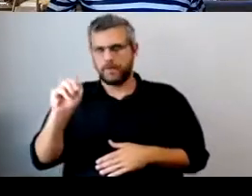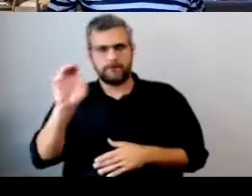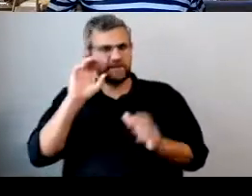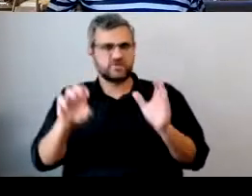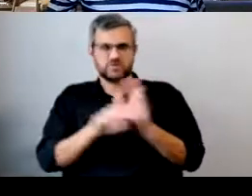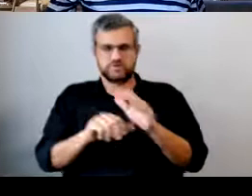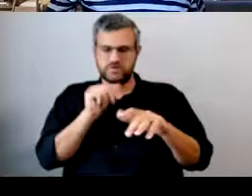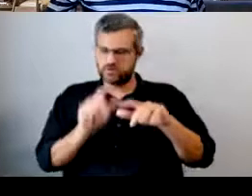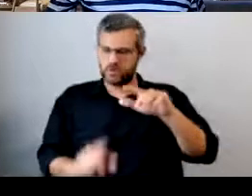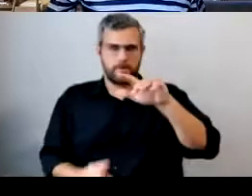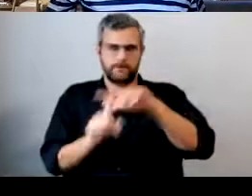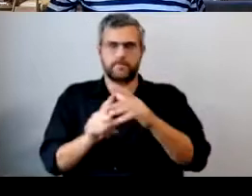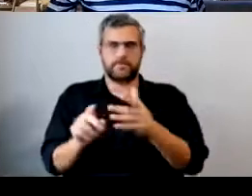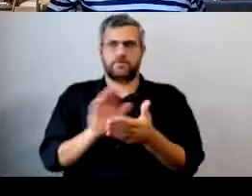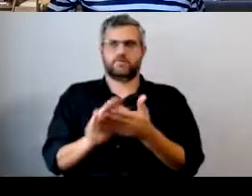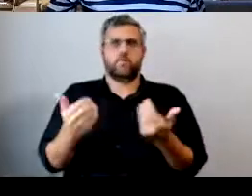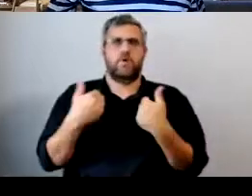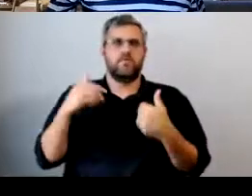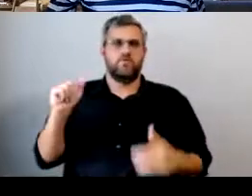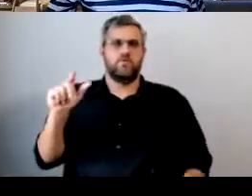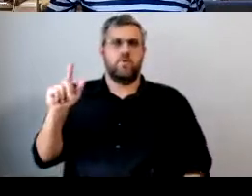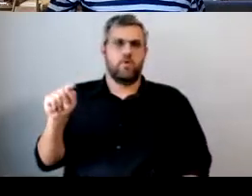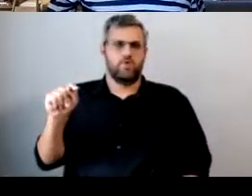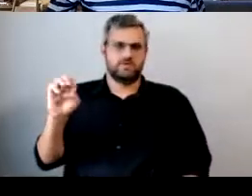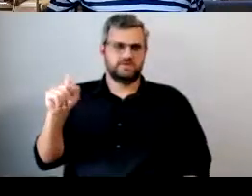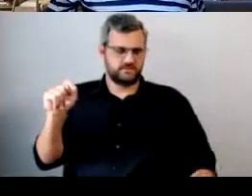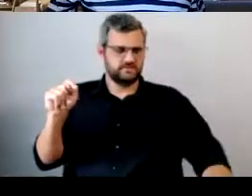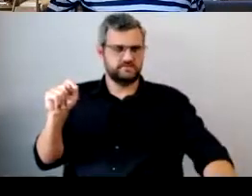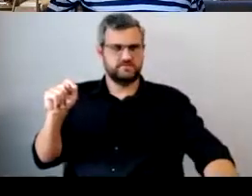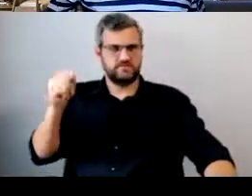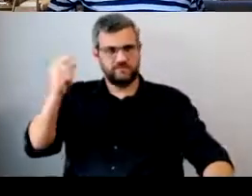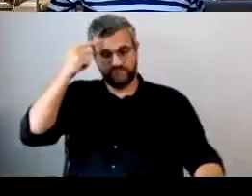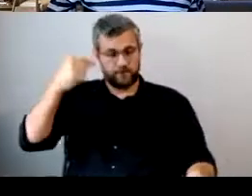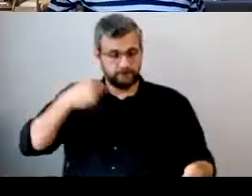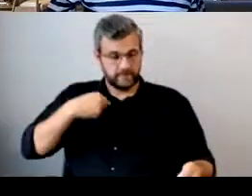and it's really nice to have those alt texts for me, just when I had that really bad internet connection.